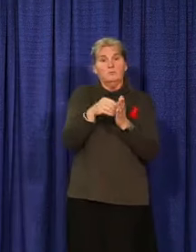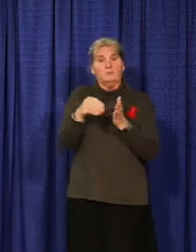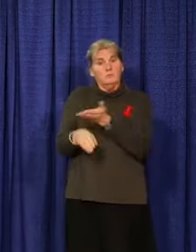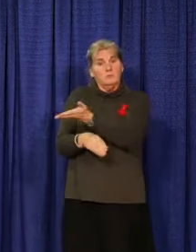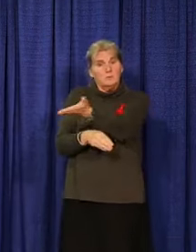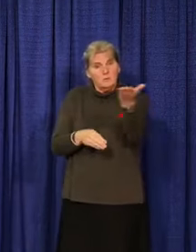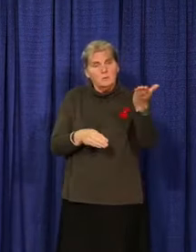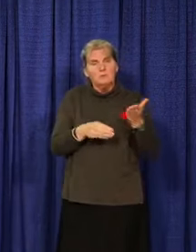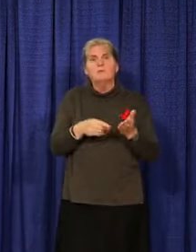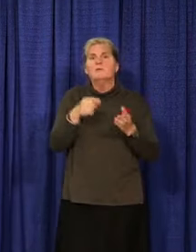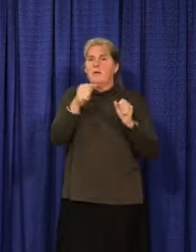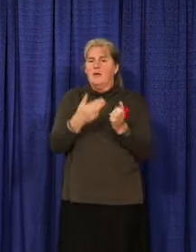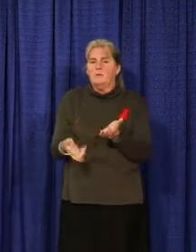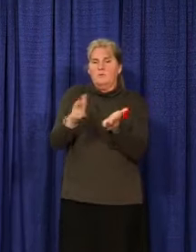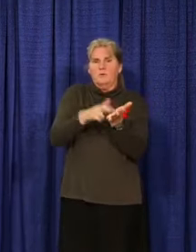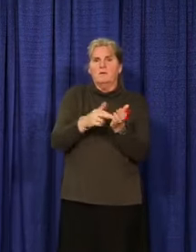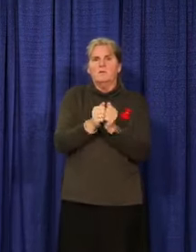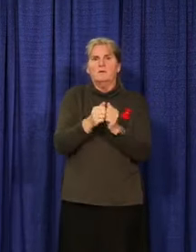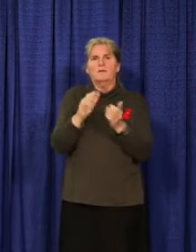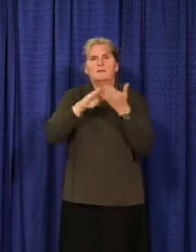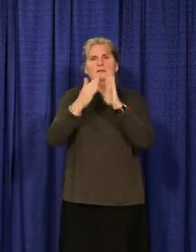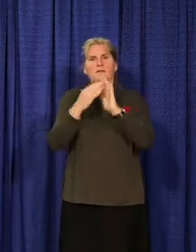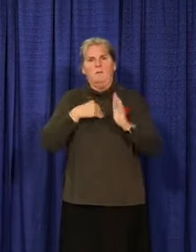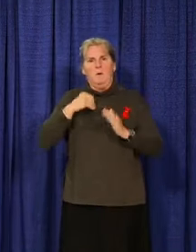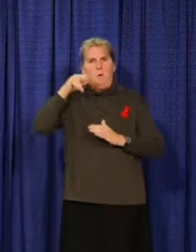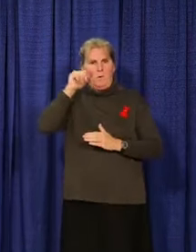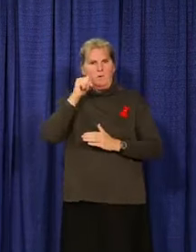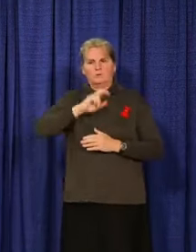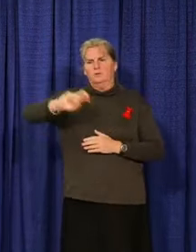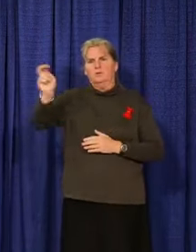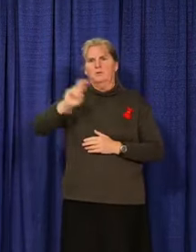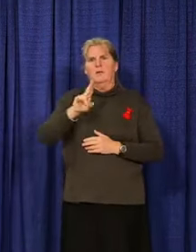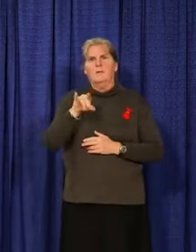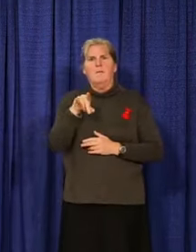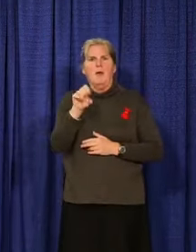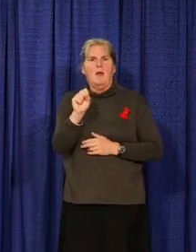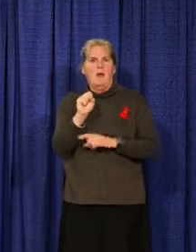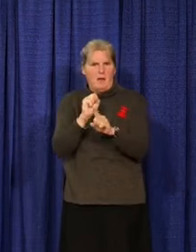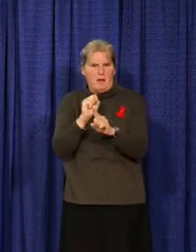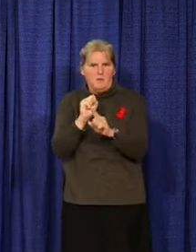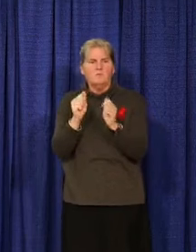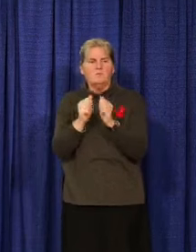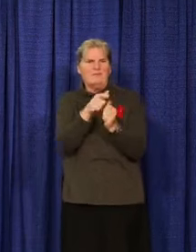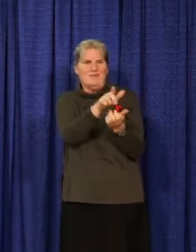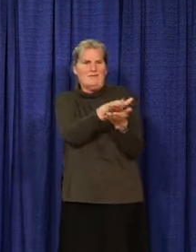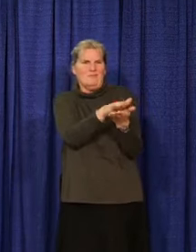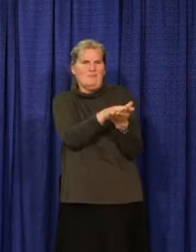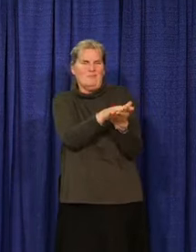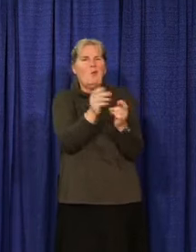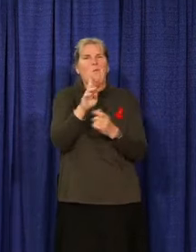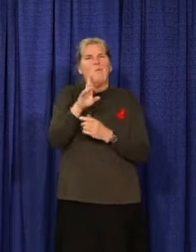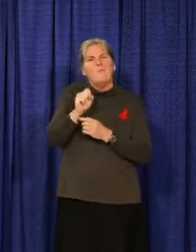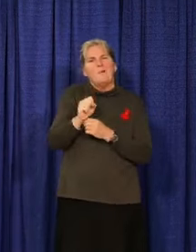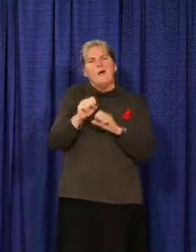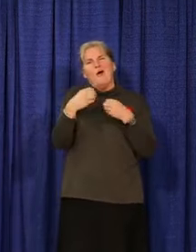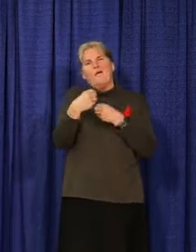students to register for the city of Whitehorse's transit pass with their school or with